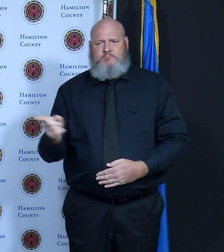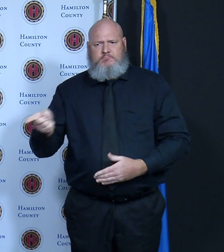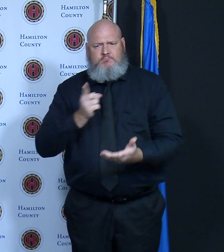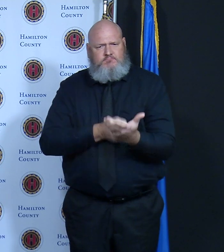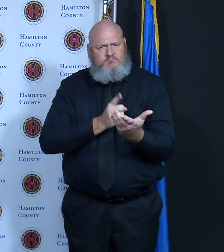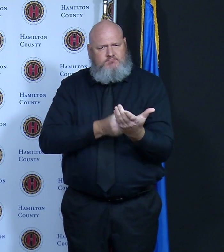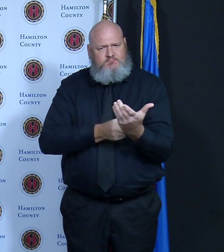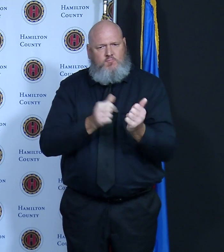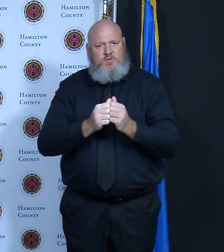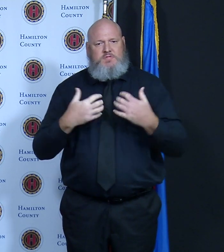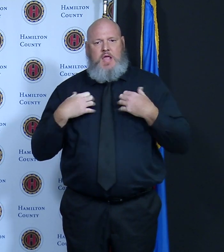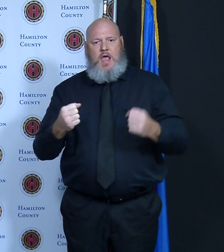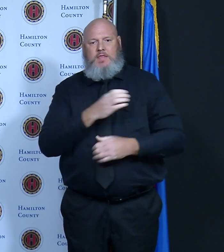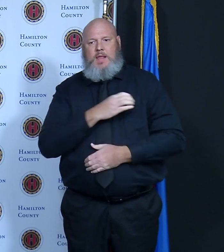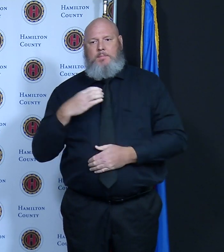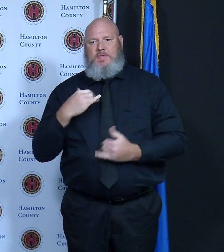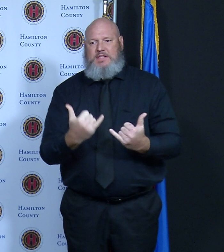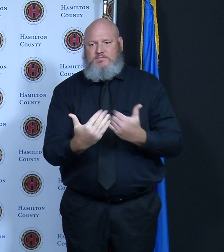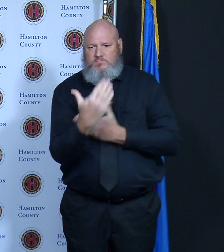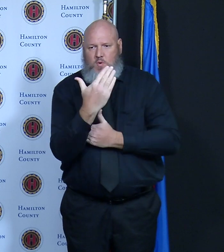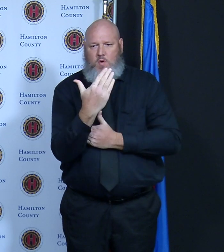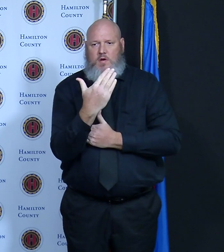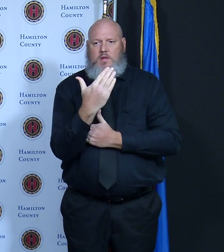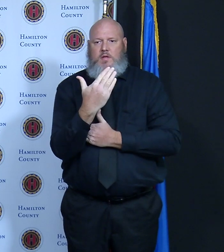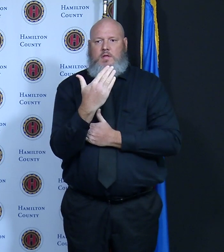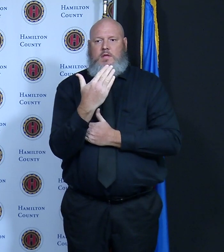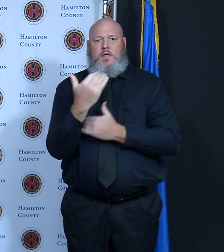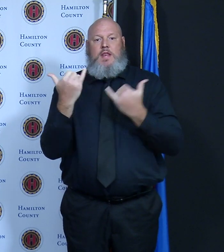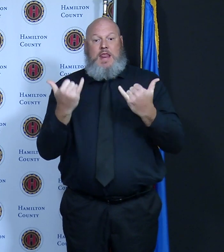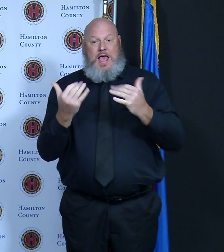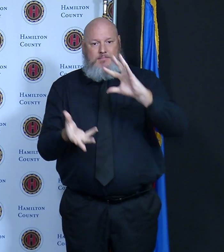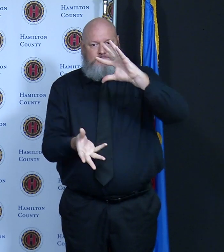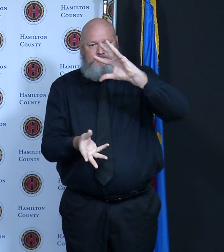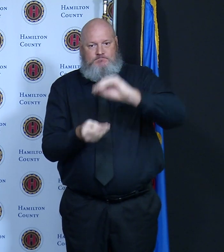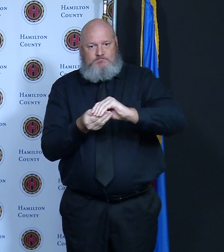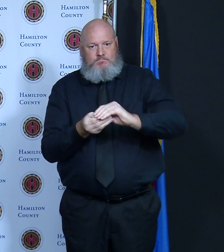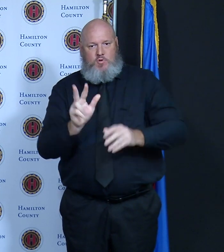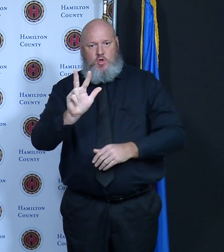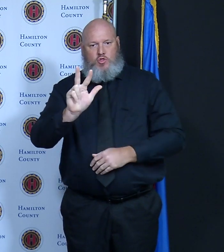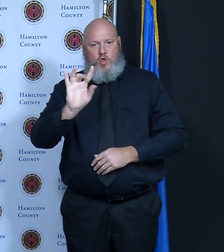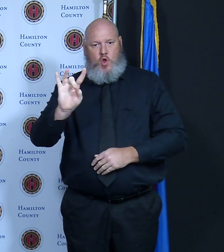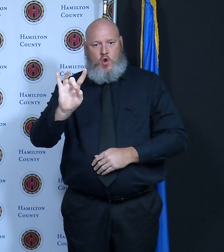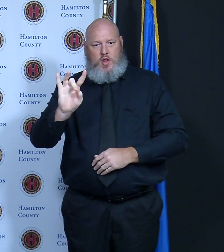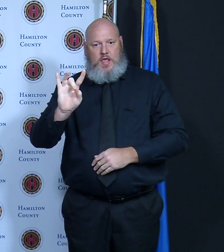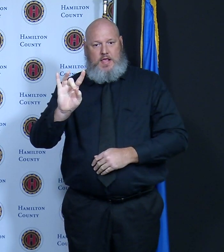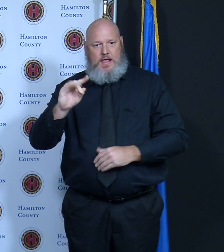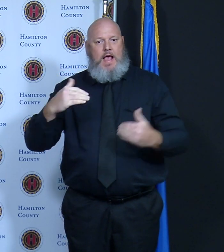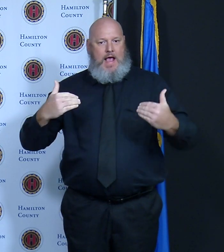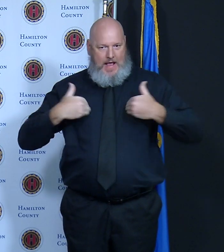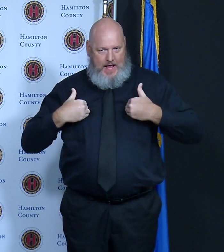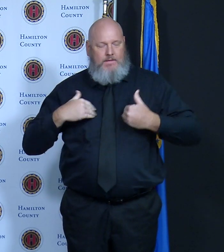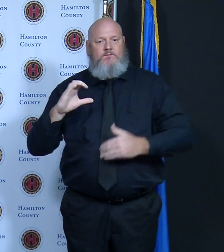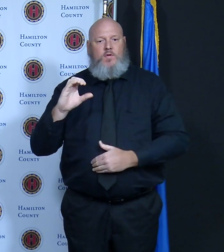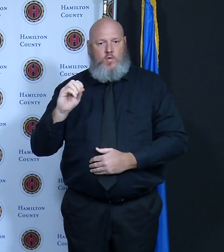we have 38 positive test of Covid-19 in Hamilton County three of those